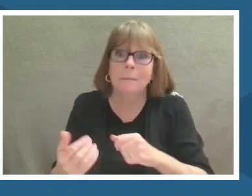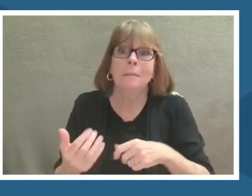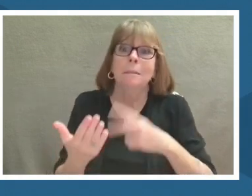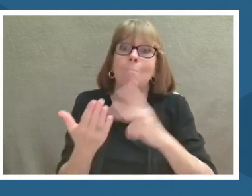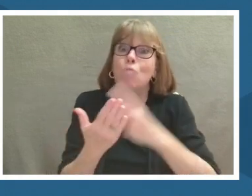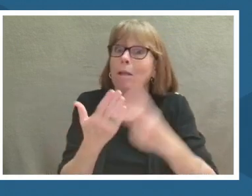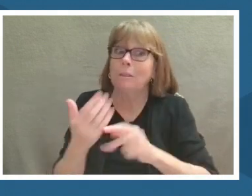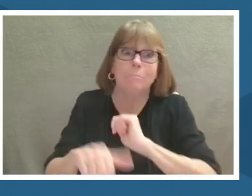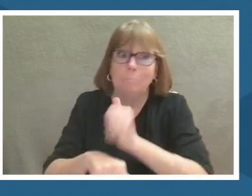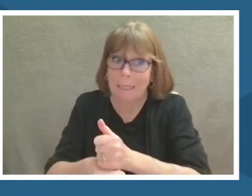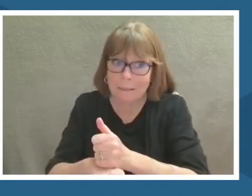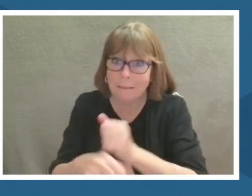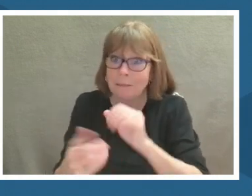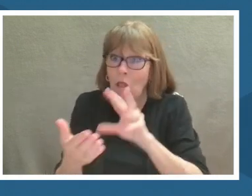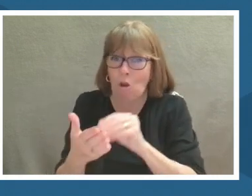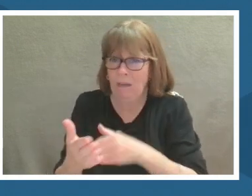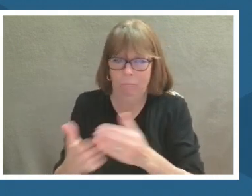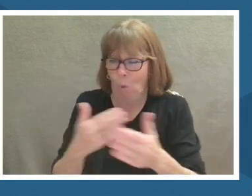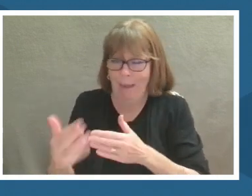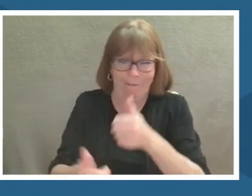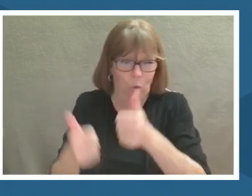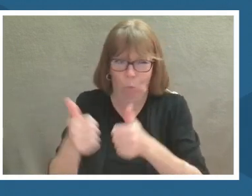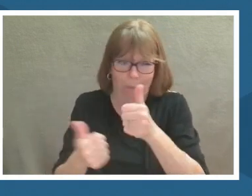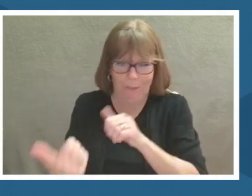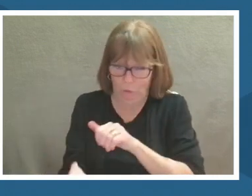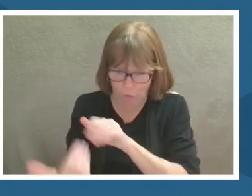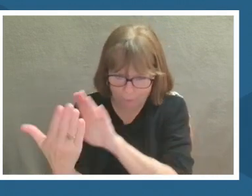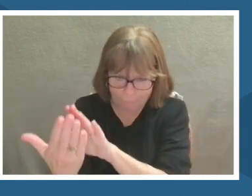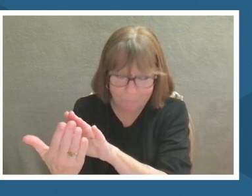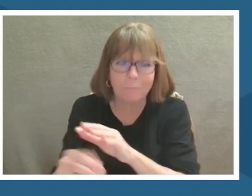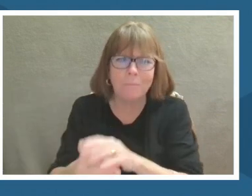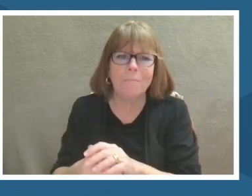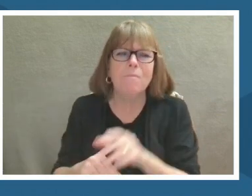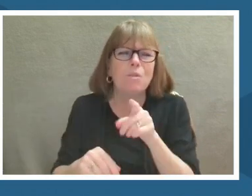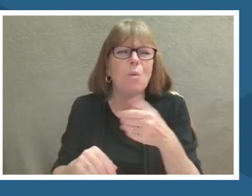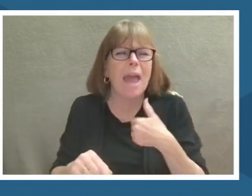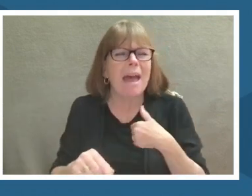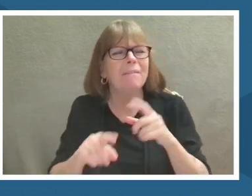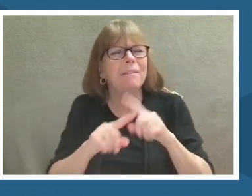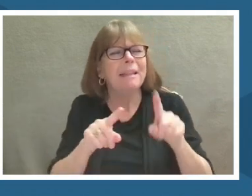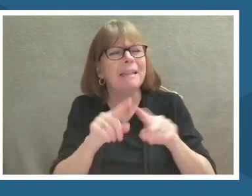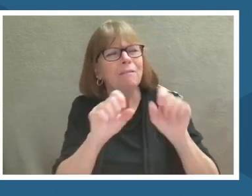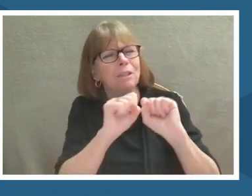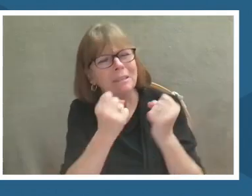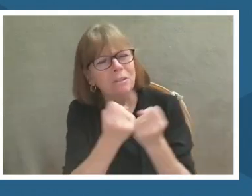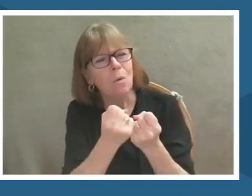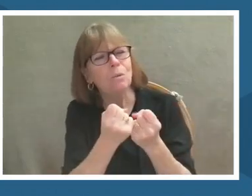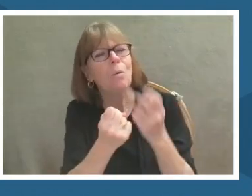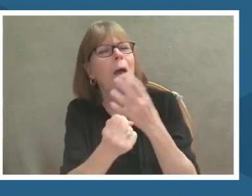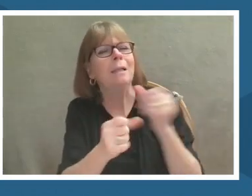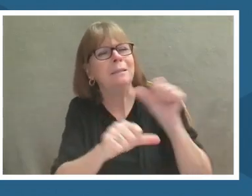based on and is driven by these complex socio-scientific problems so deep